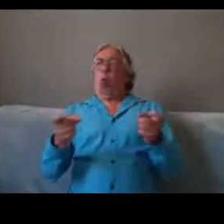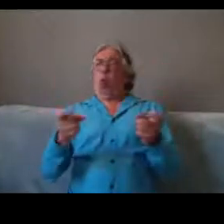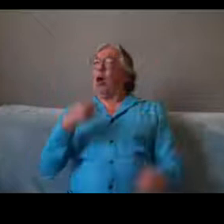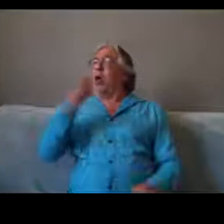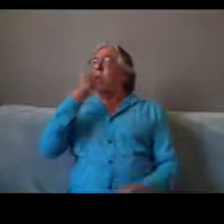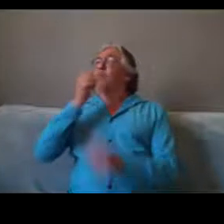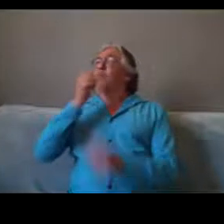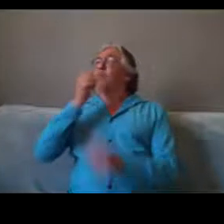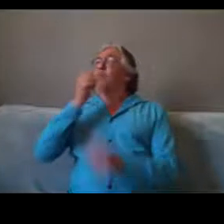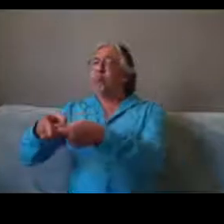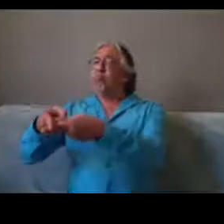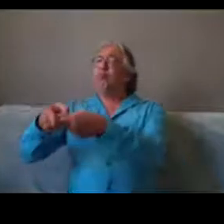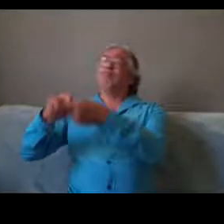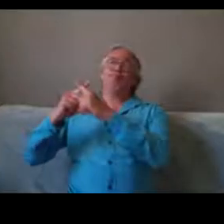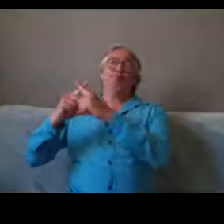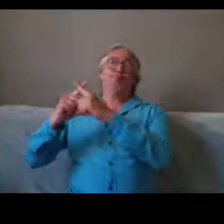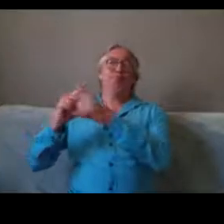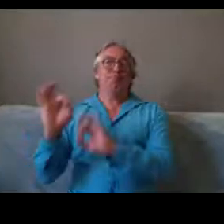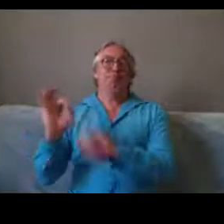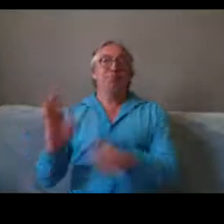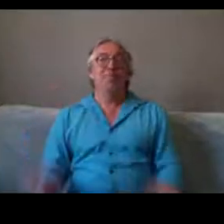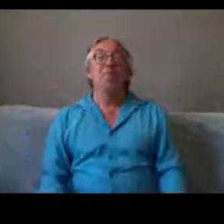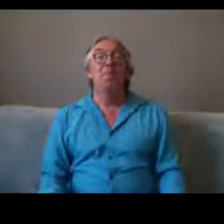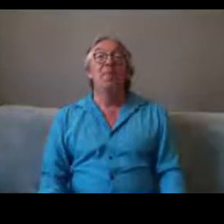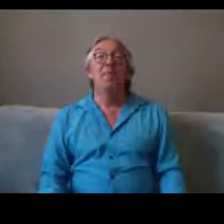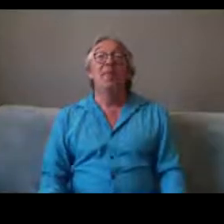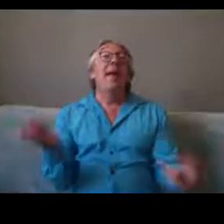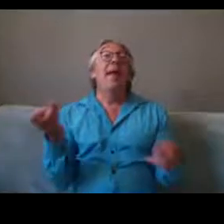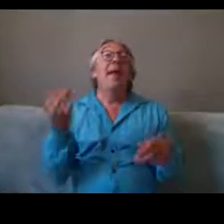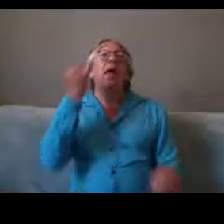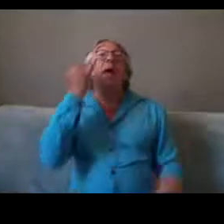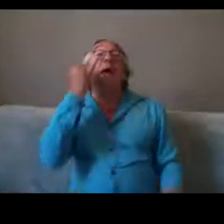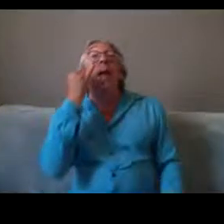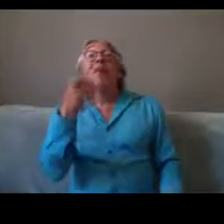So, first of all I'd like to tell you that all attendees,